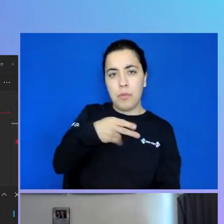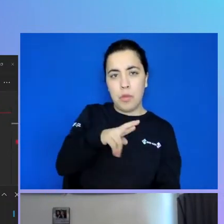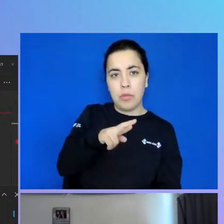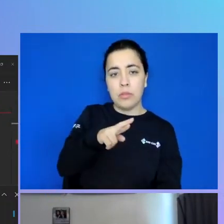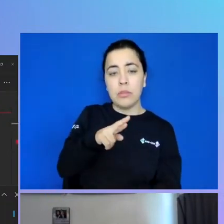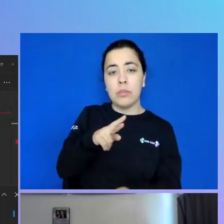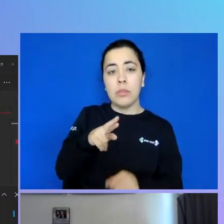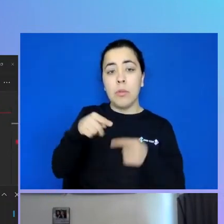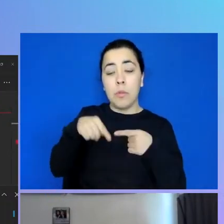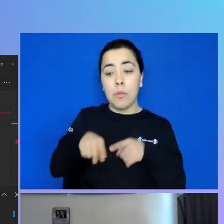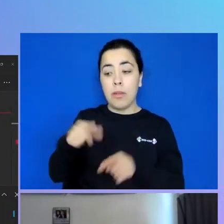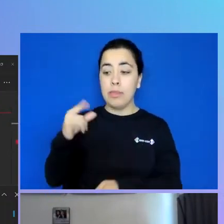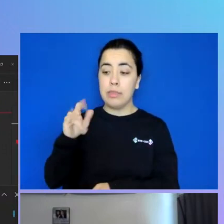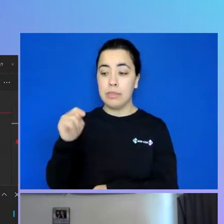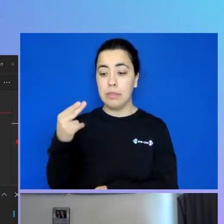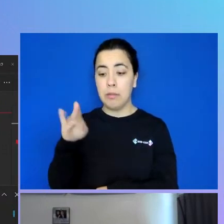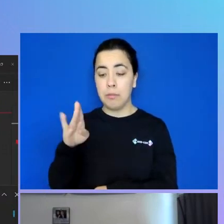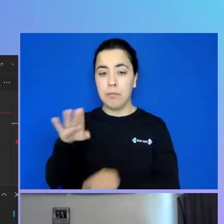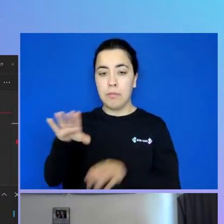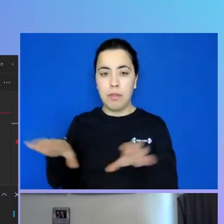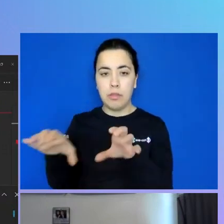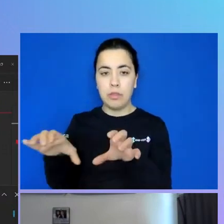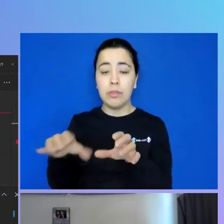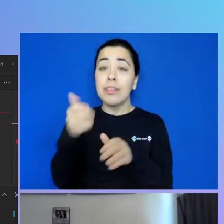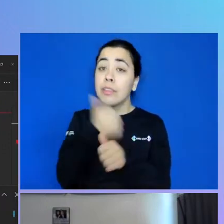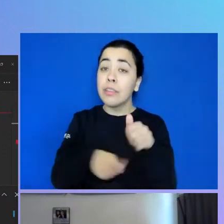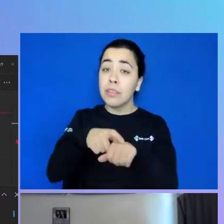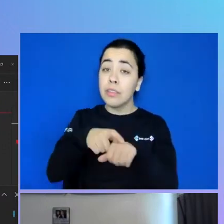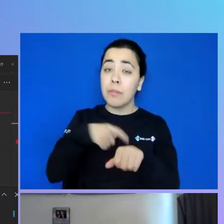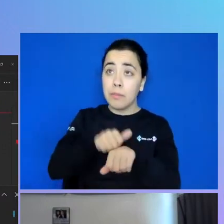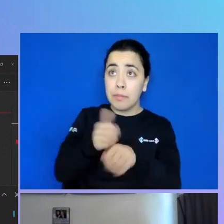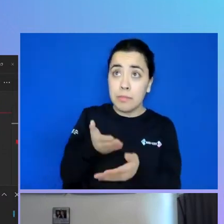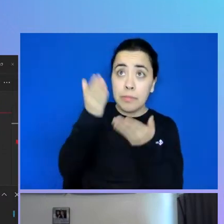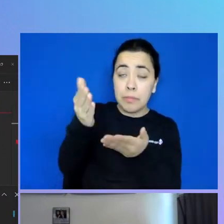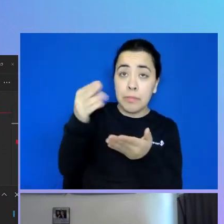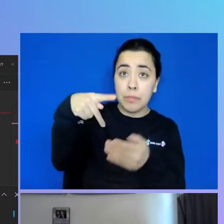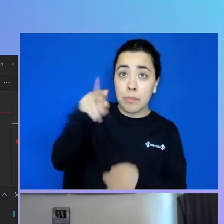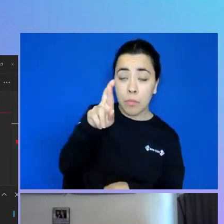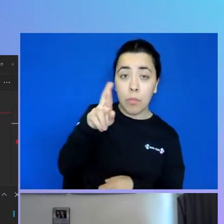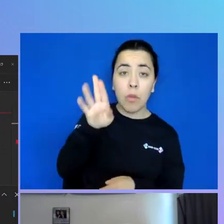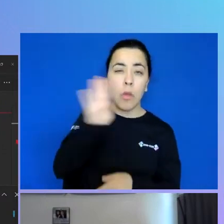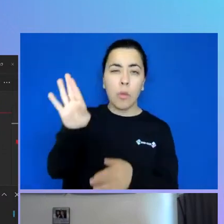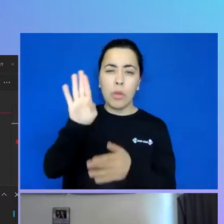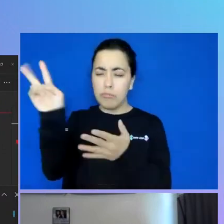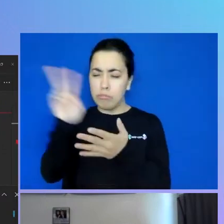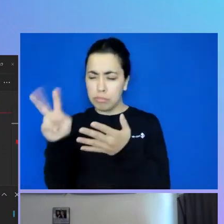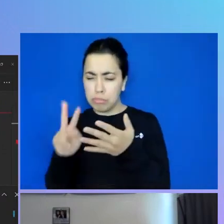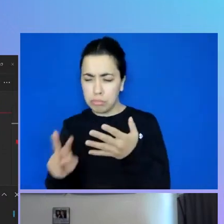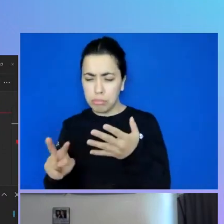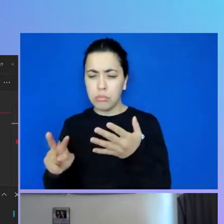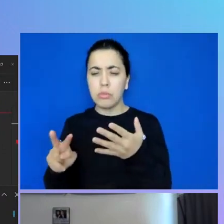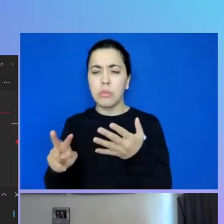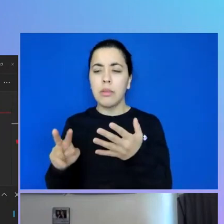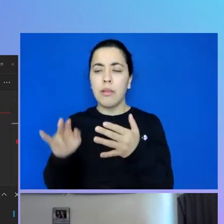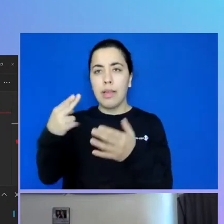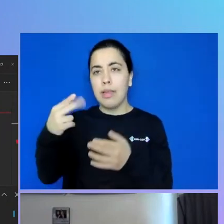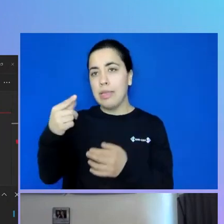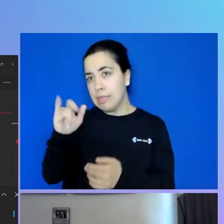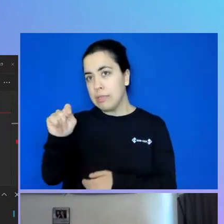PR, it is going to run a GitHub action to actually check for accessibility of the code that has been pushed in. Let's go